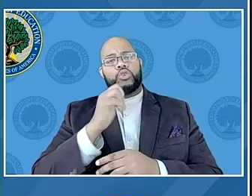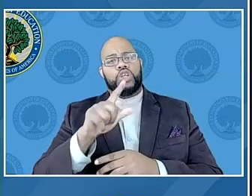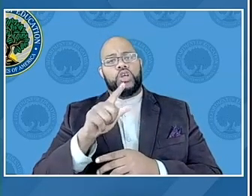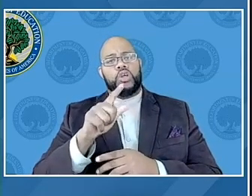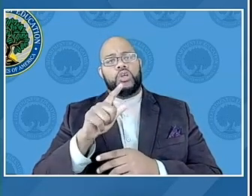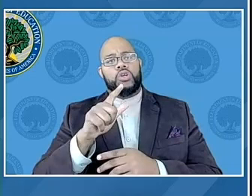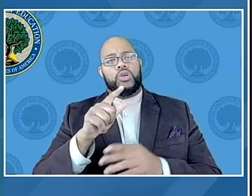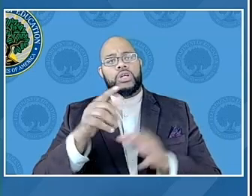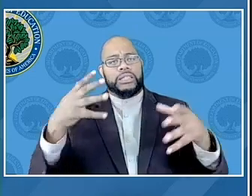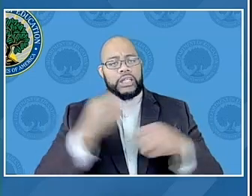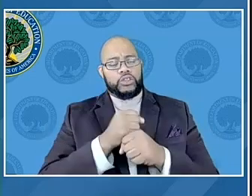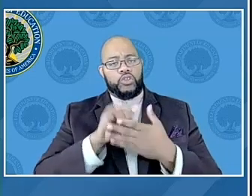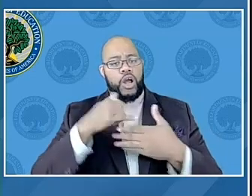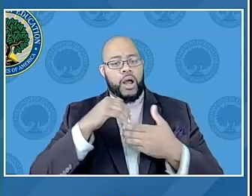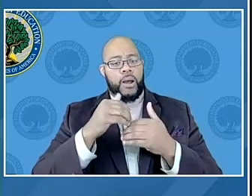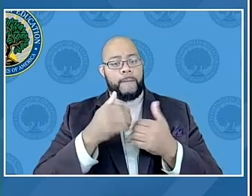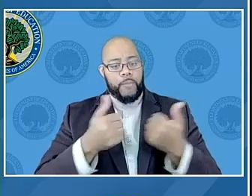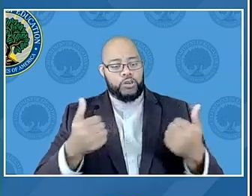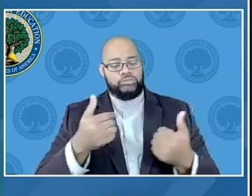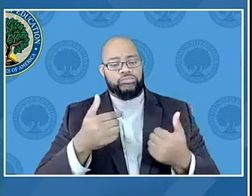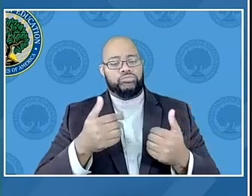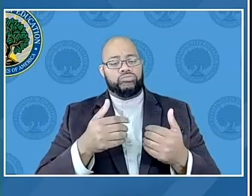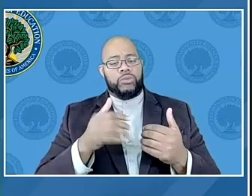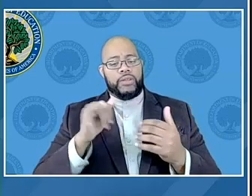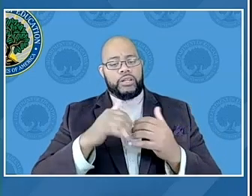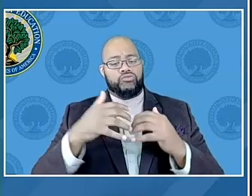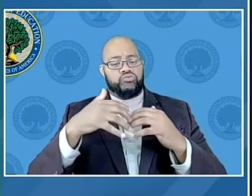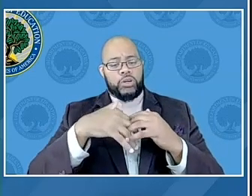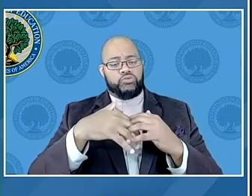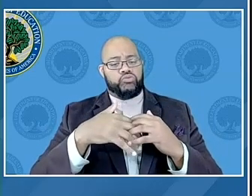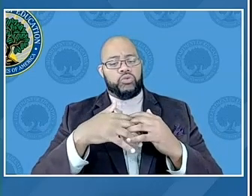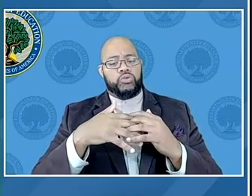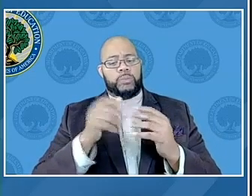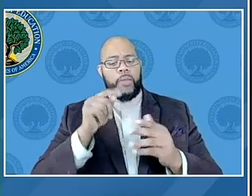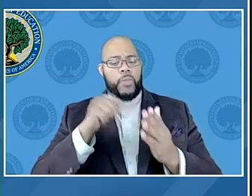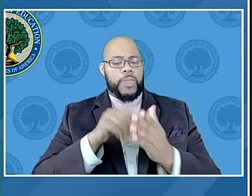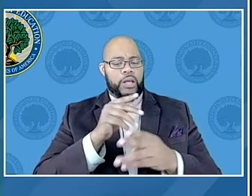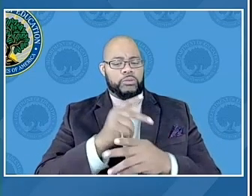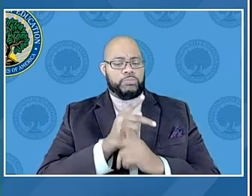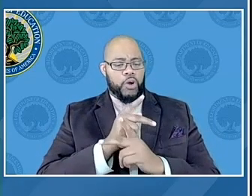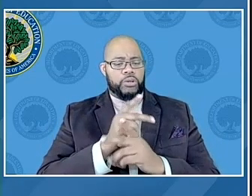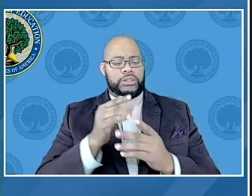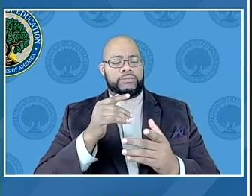It's a grassroots group of about 1000 borrowers that are trapped in spousal consolidation loans.